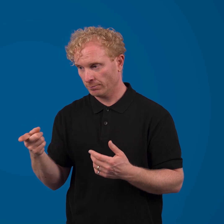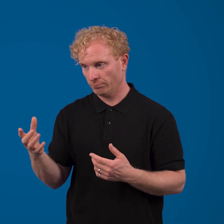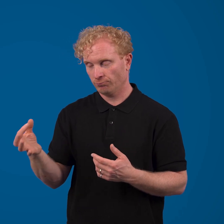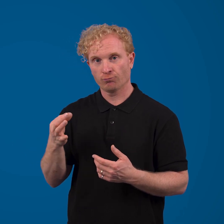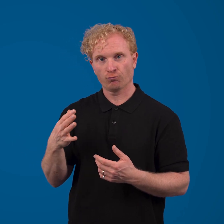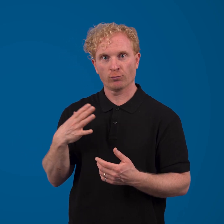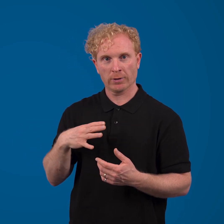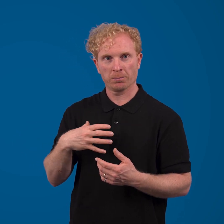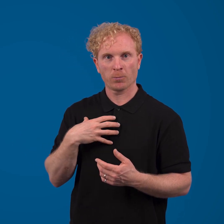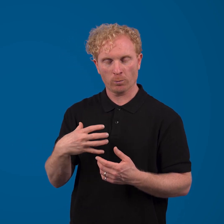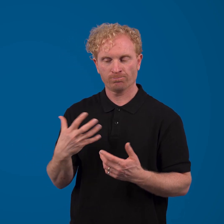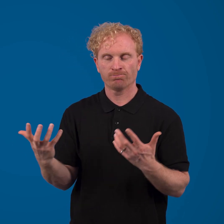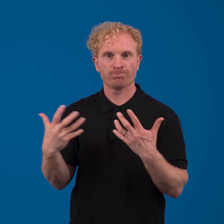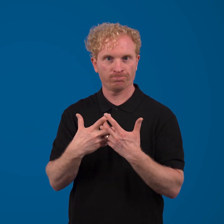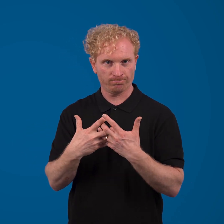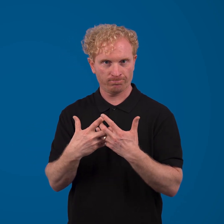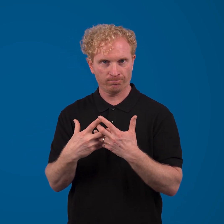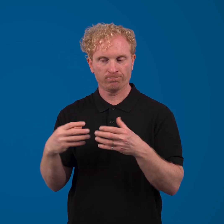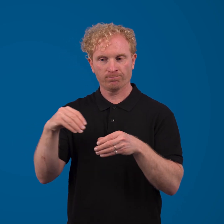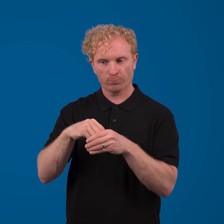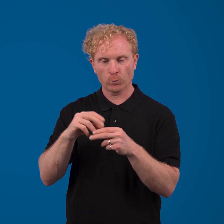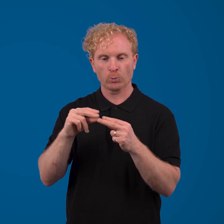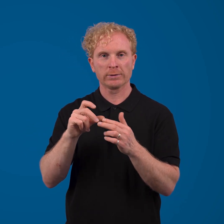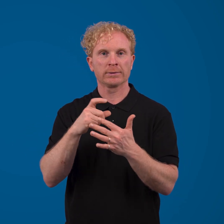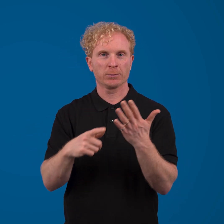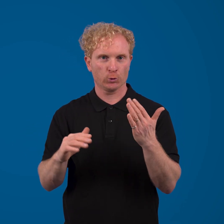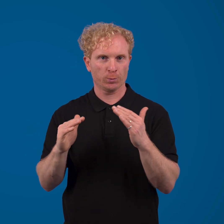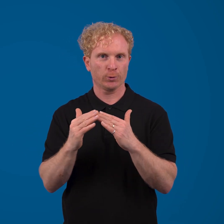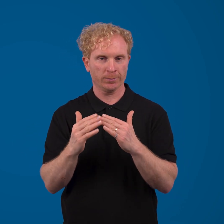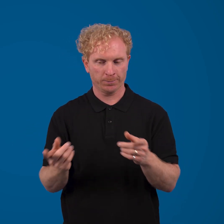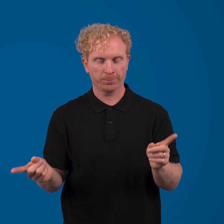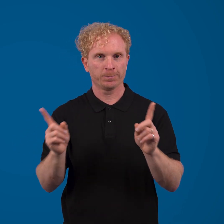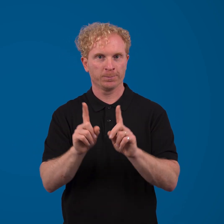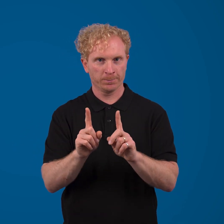that require further engagement with the disability community.